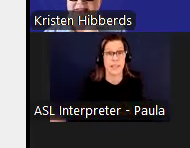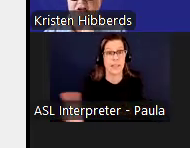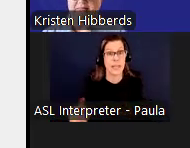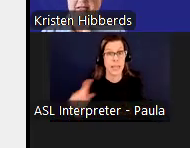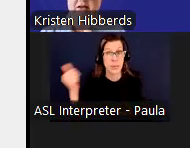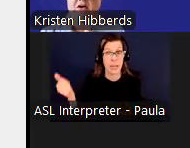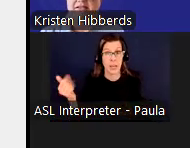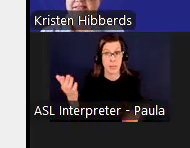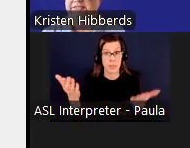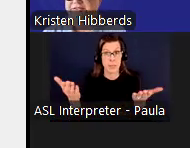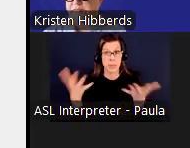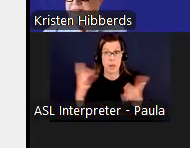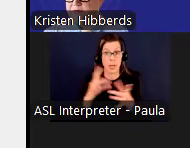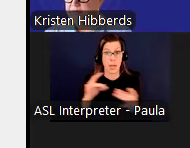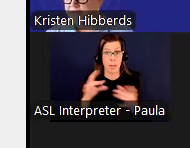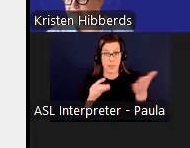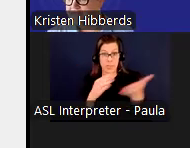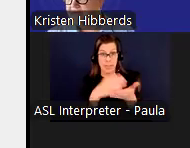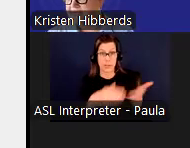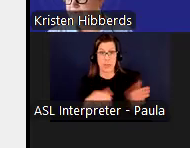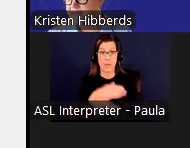section before we move on to the next one?